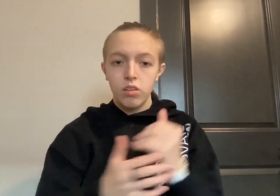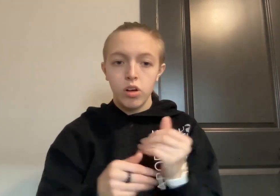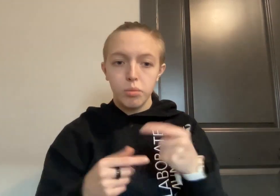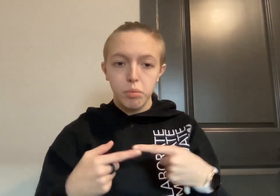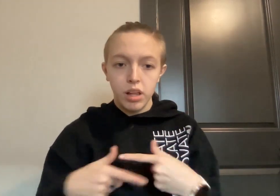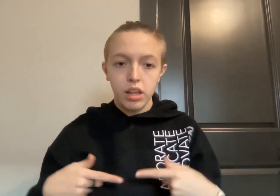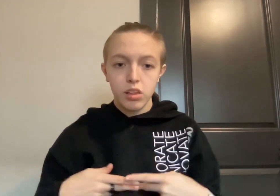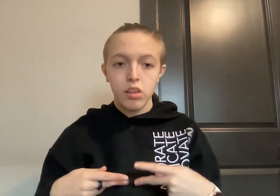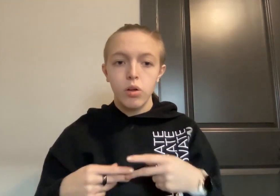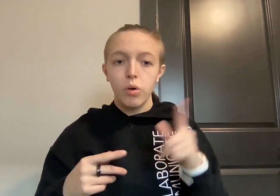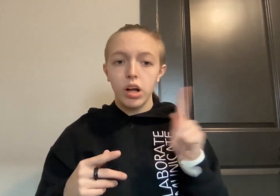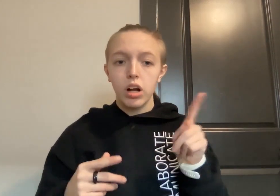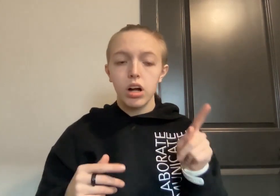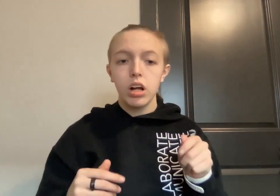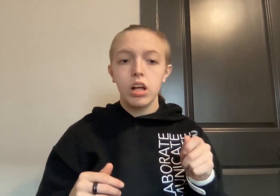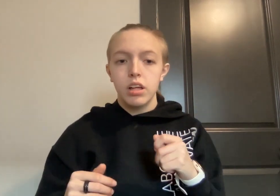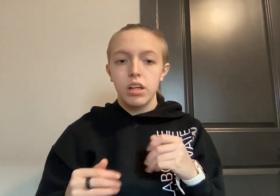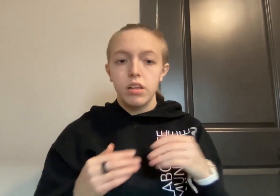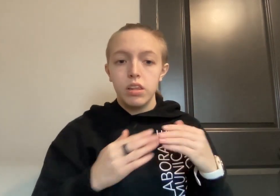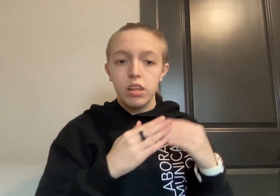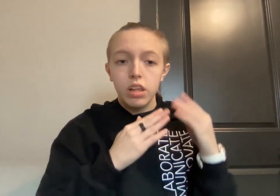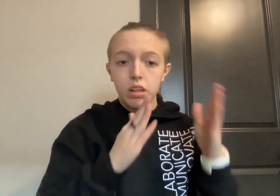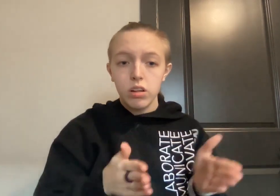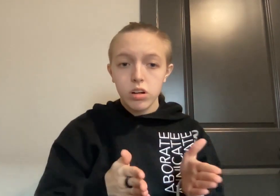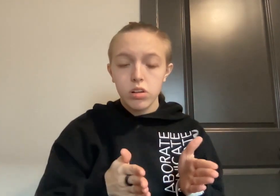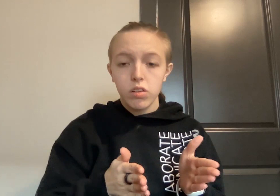took place where leaders